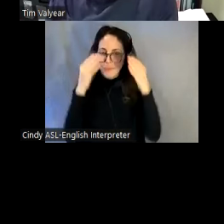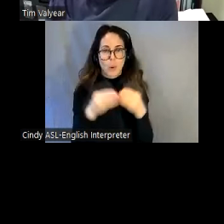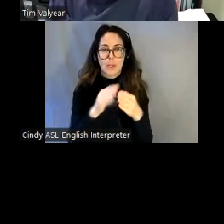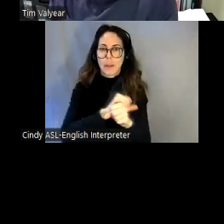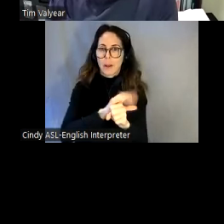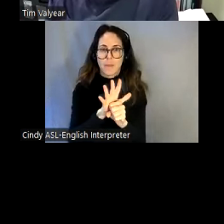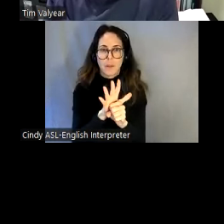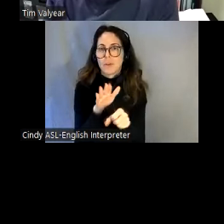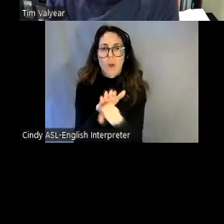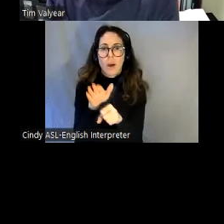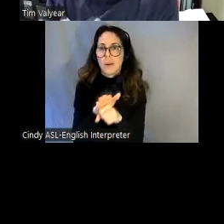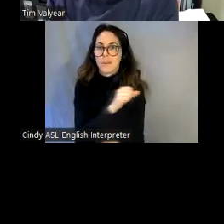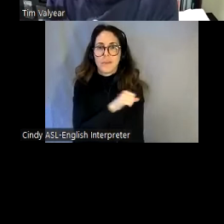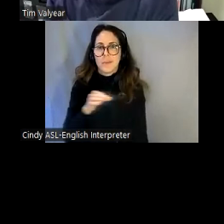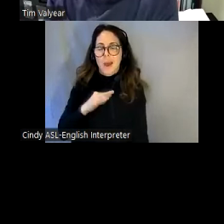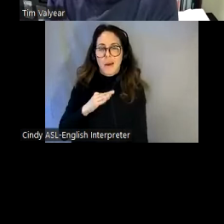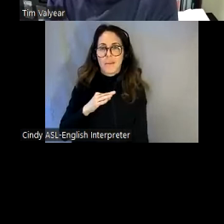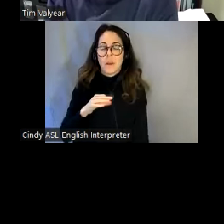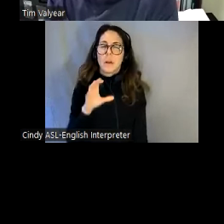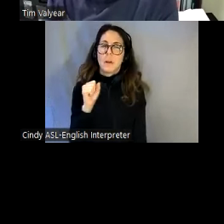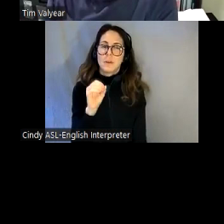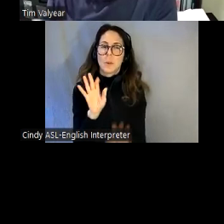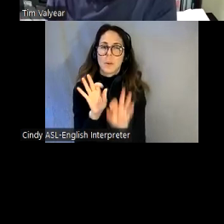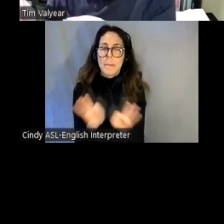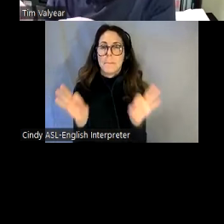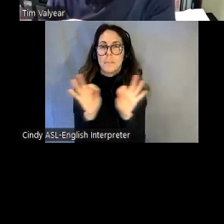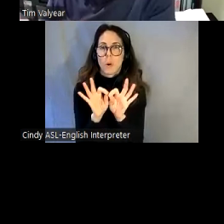infections that you normally get swabbed for, we have had